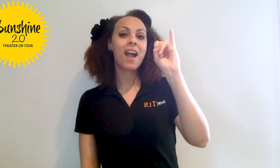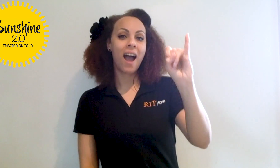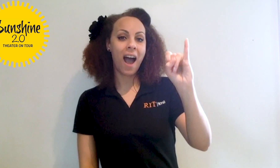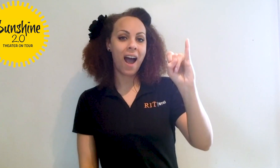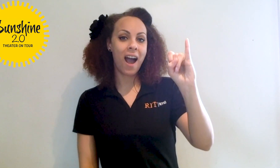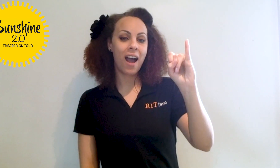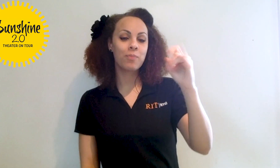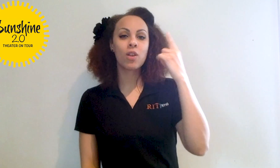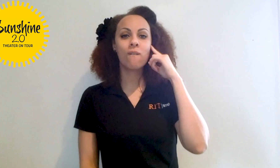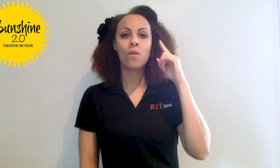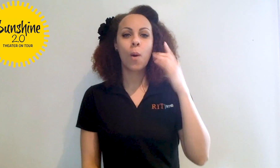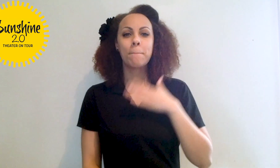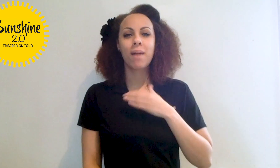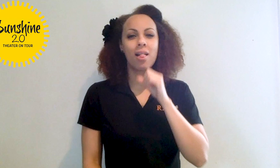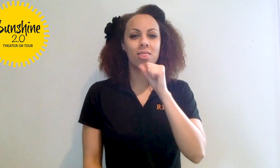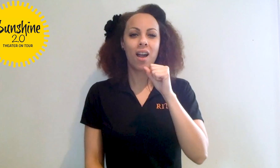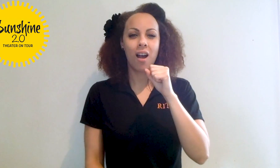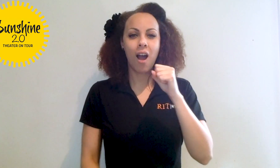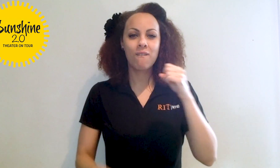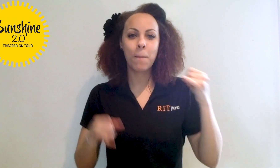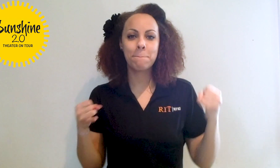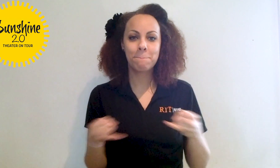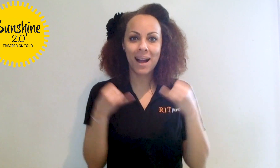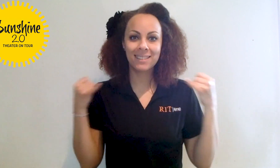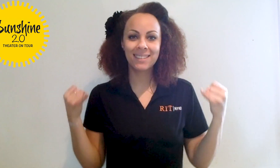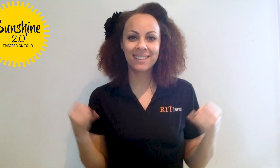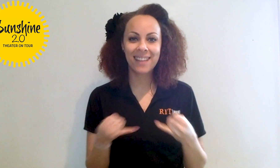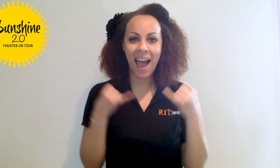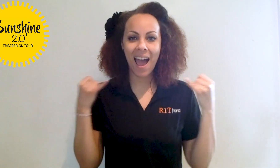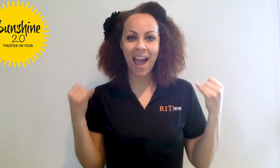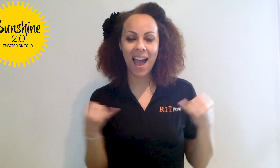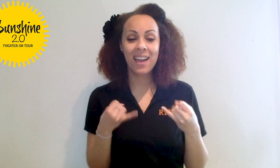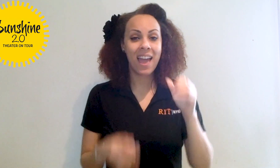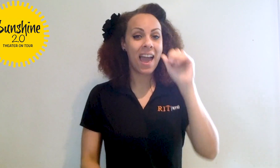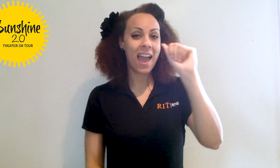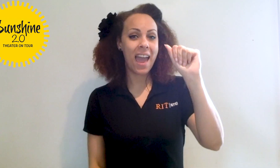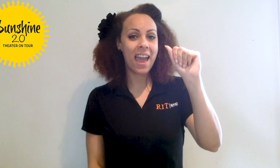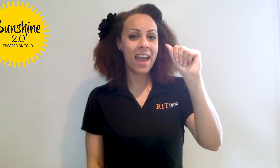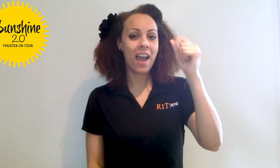I is for my love of pasta.